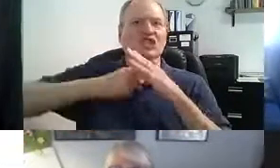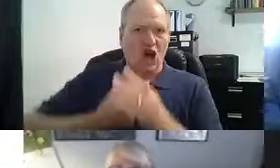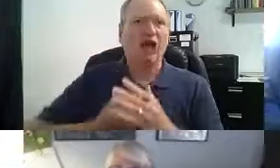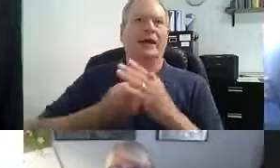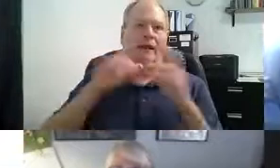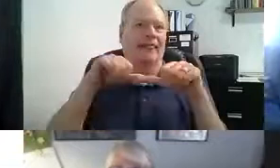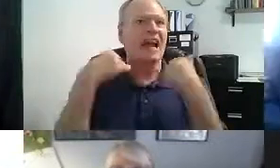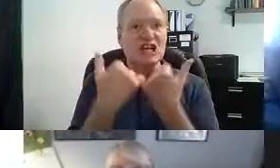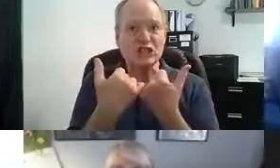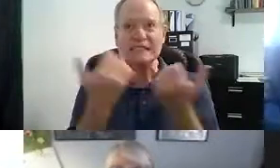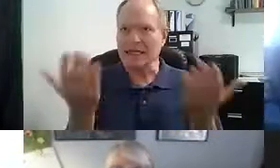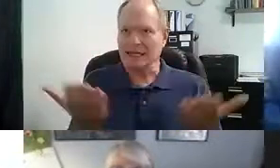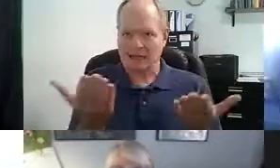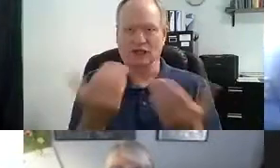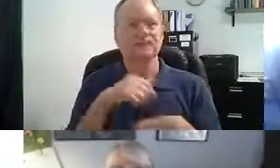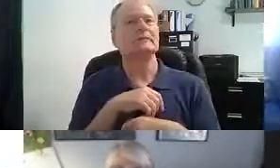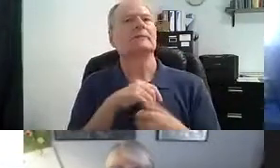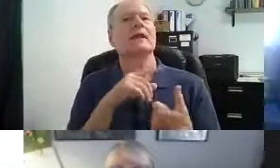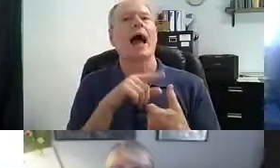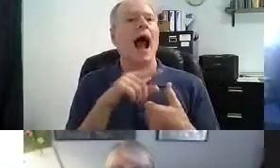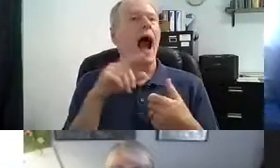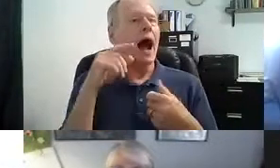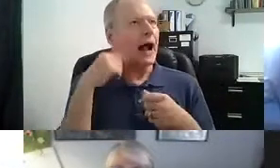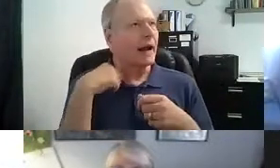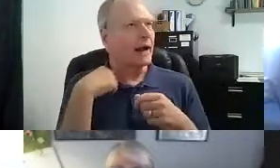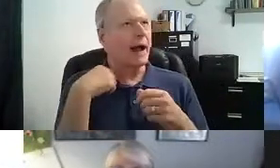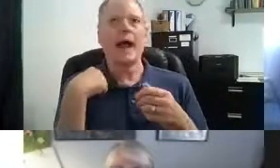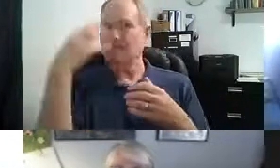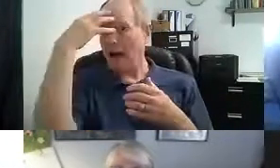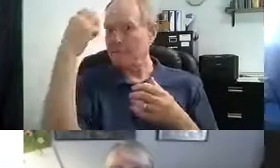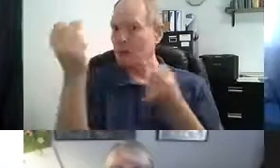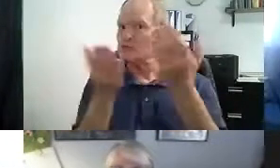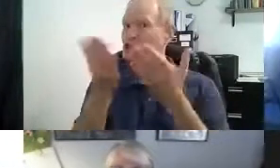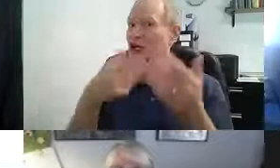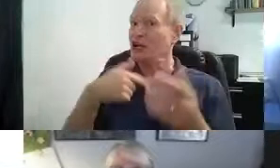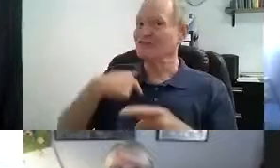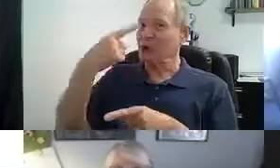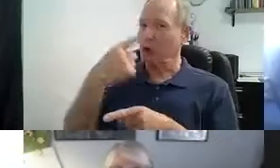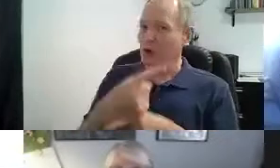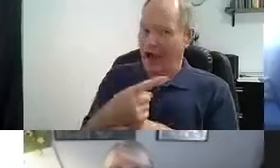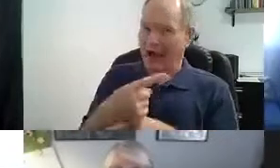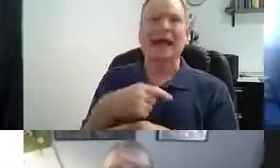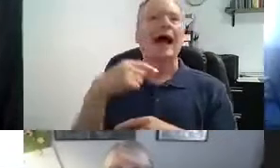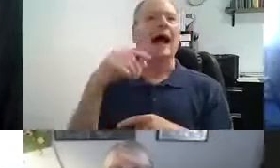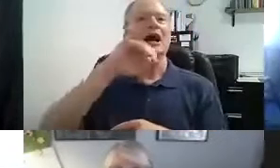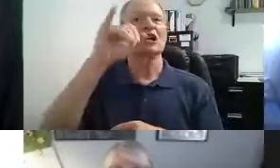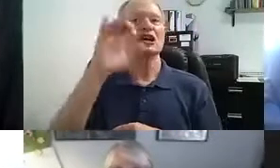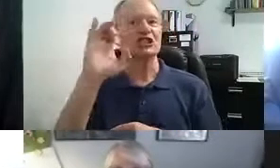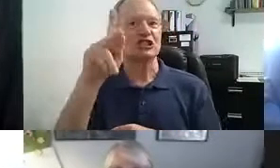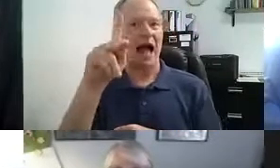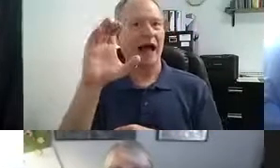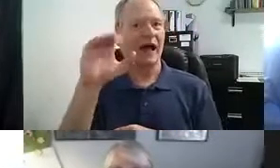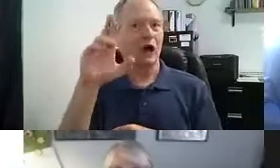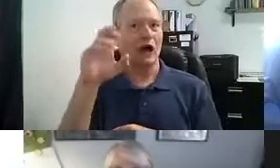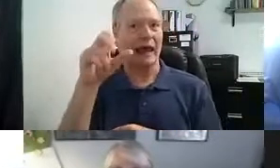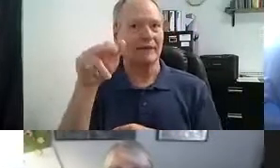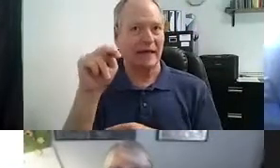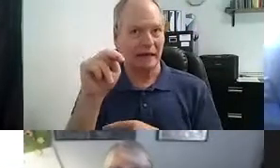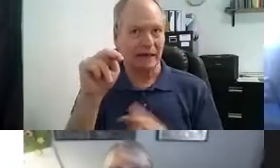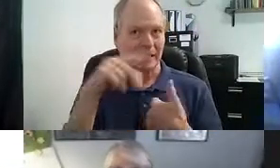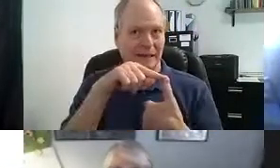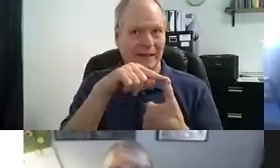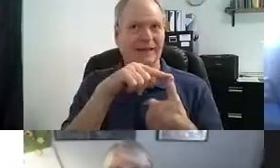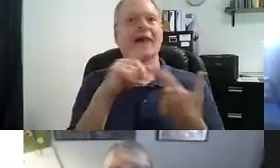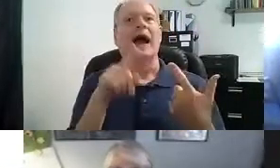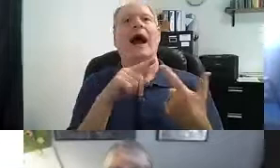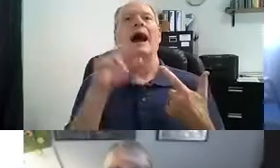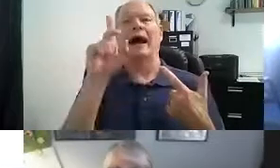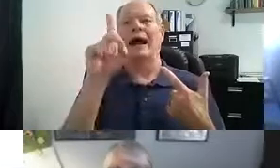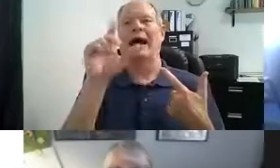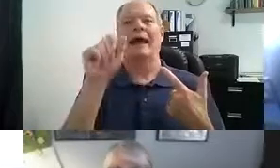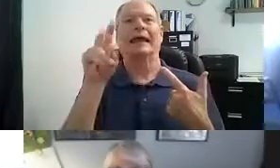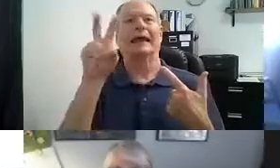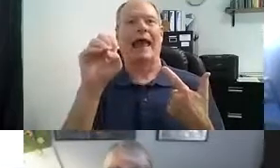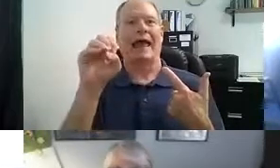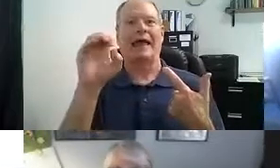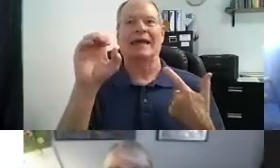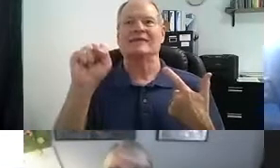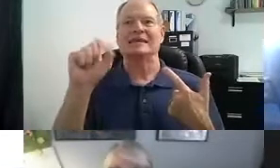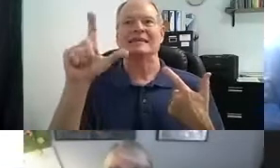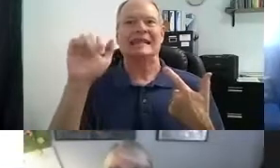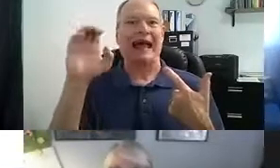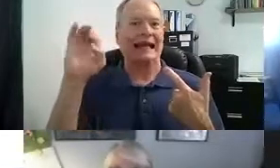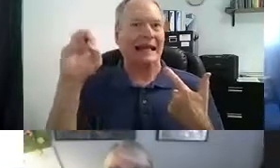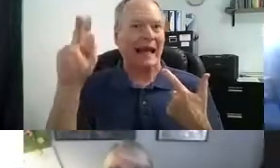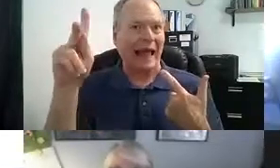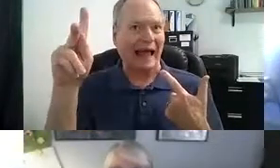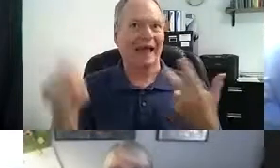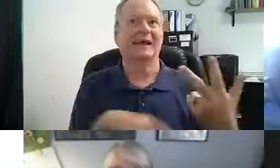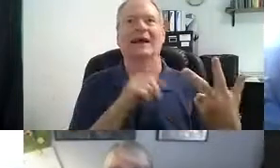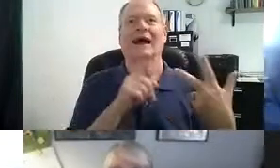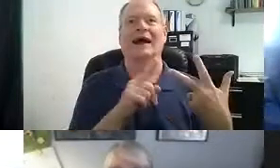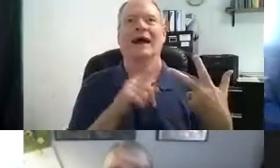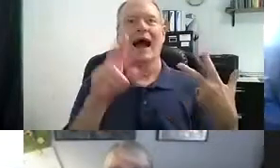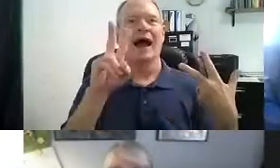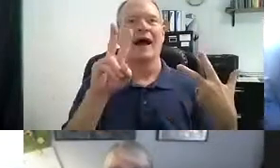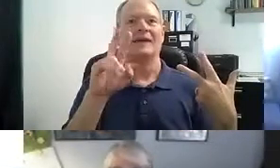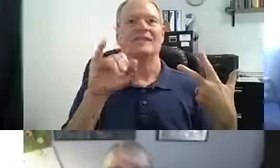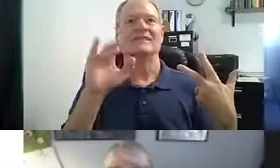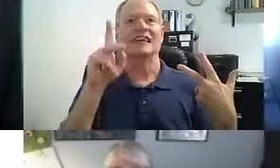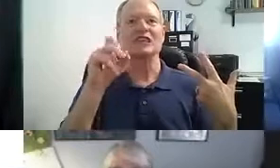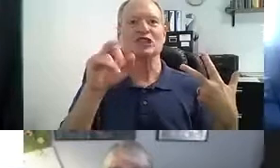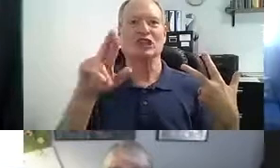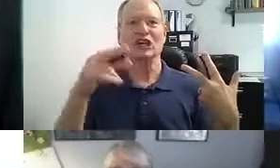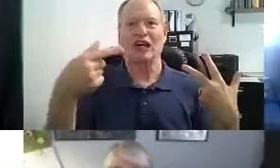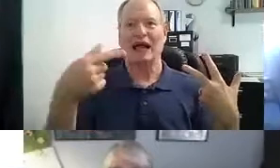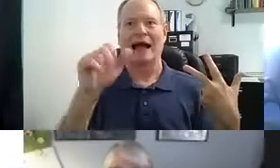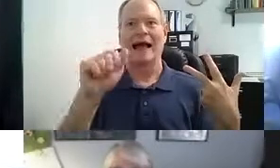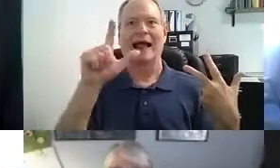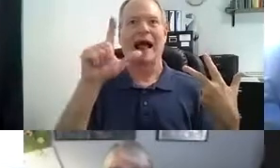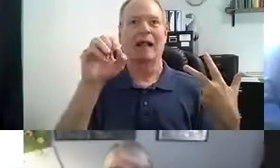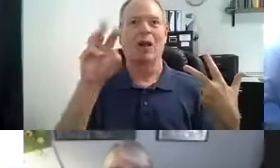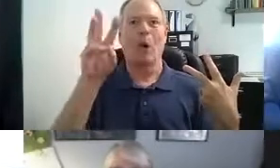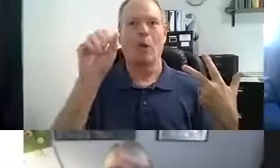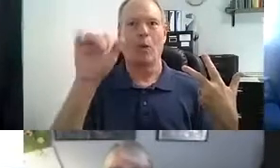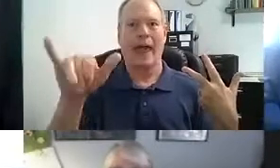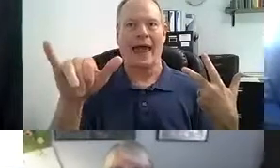They started the agency here, and if my memory served me right, Jack Craven, Dave Slanek,Victor Galloway, and